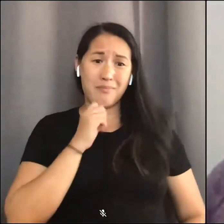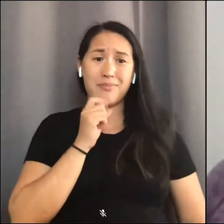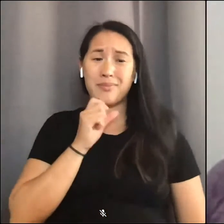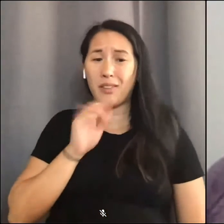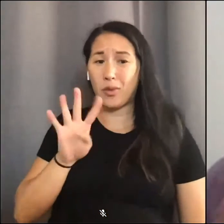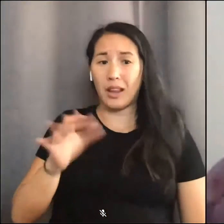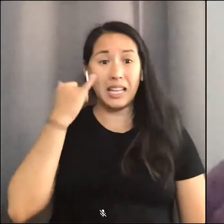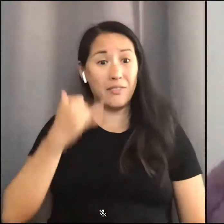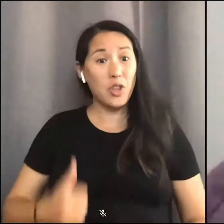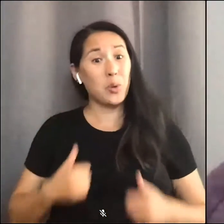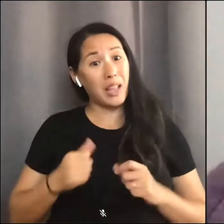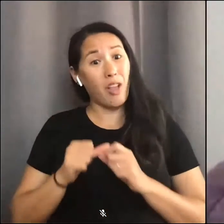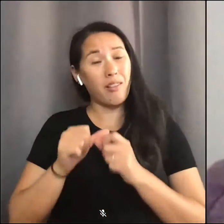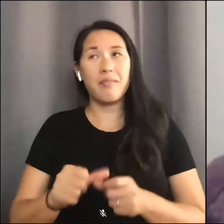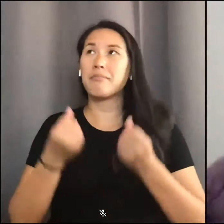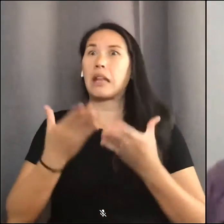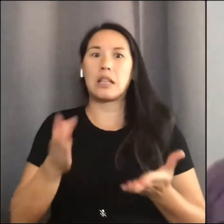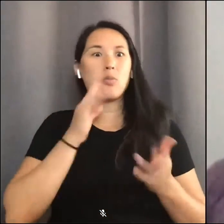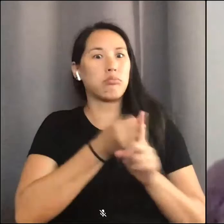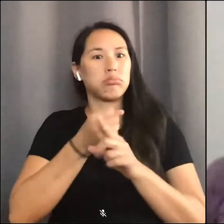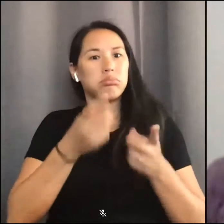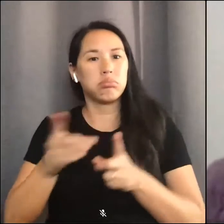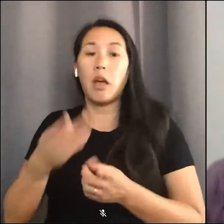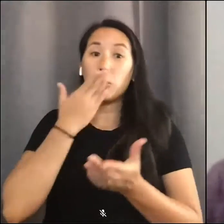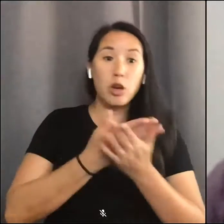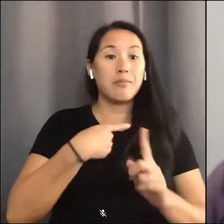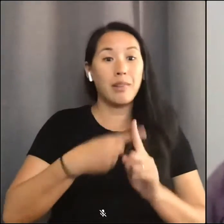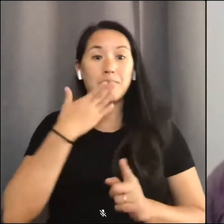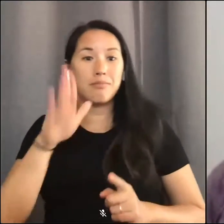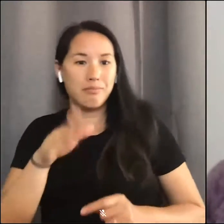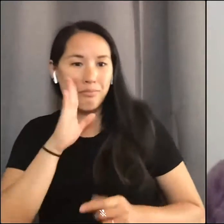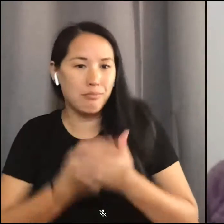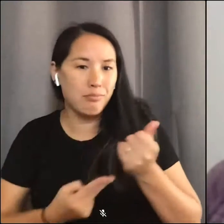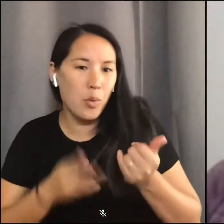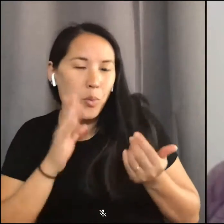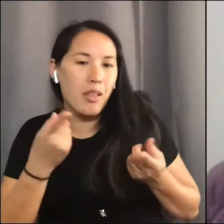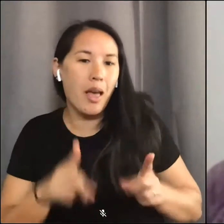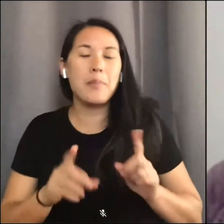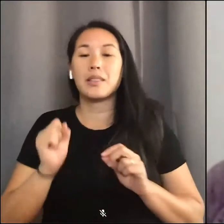enough there's a lot of things are going to happen good and bad um so 20 to catch up real quick 2020